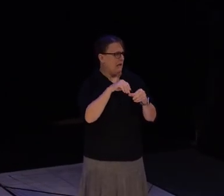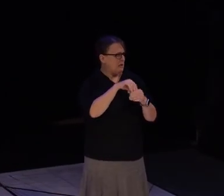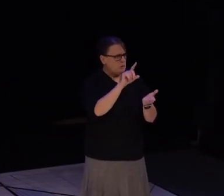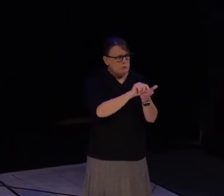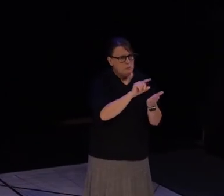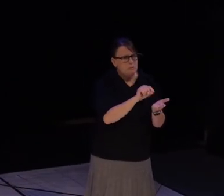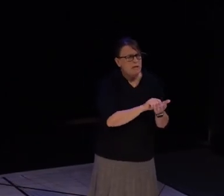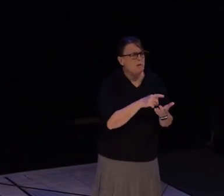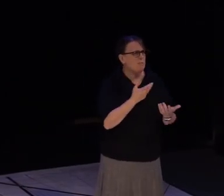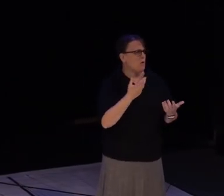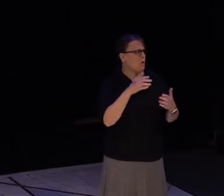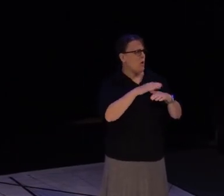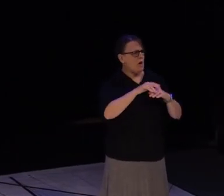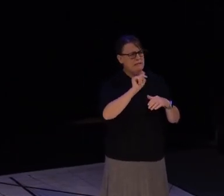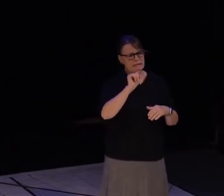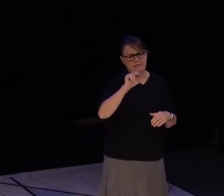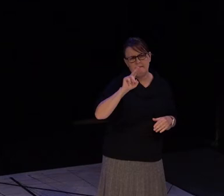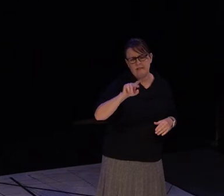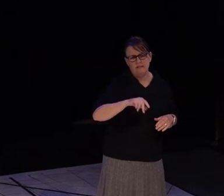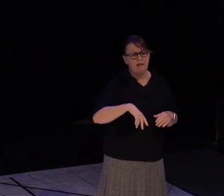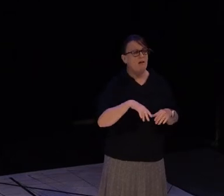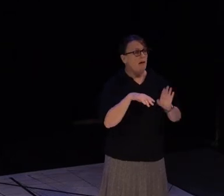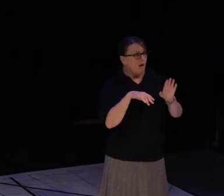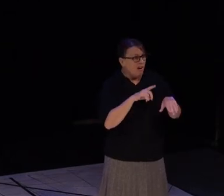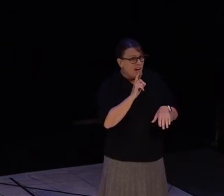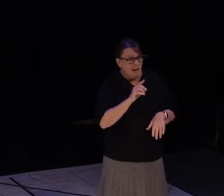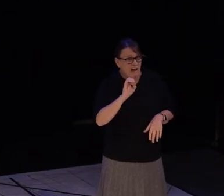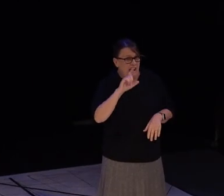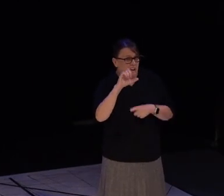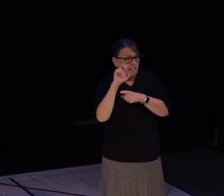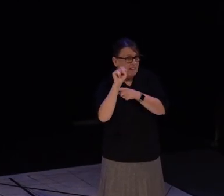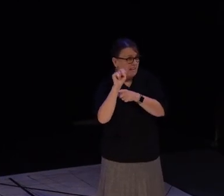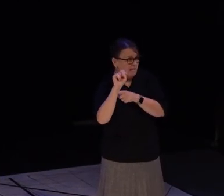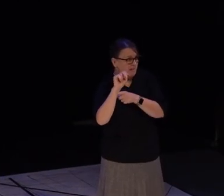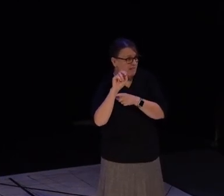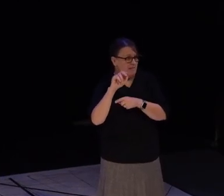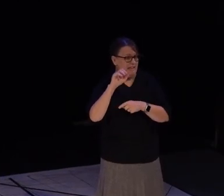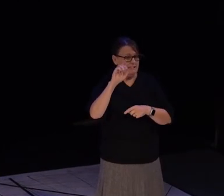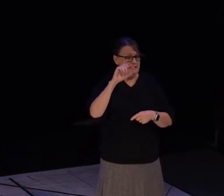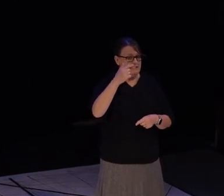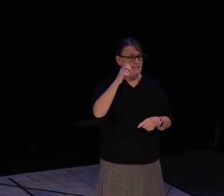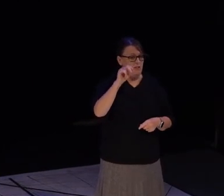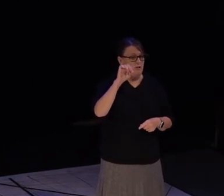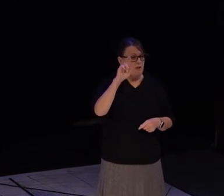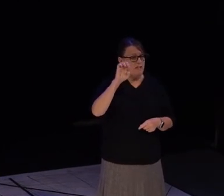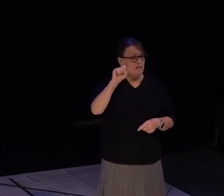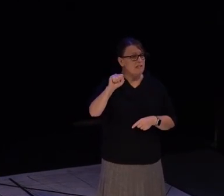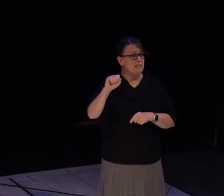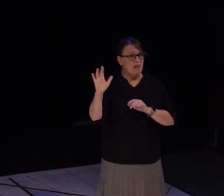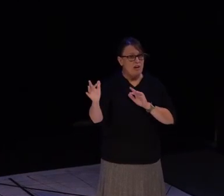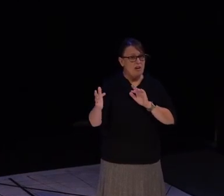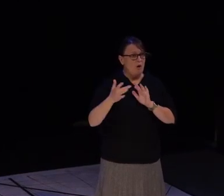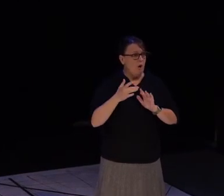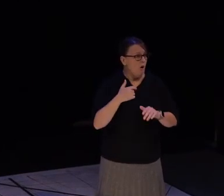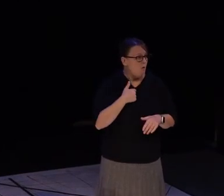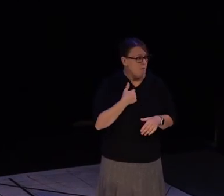I was on TV shows. I even got a call from the Ellen show. Like the real Ellen show interviewed me over the phone.